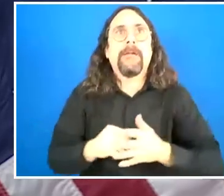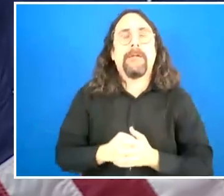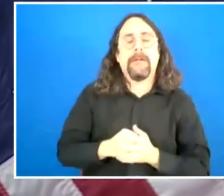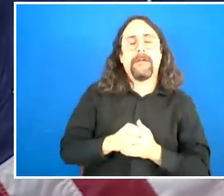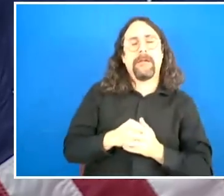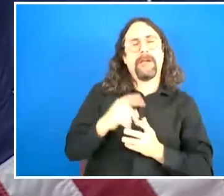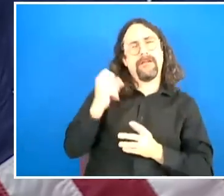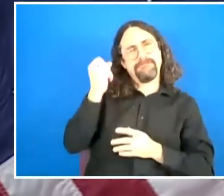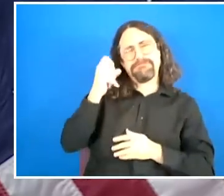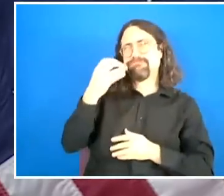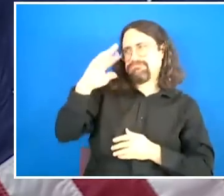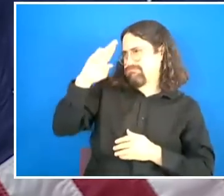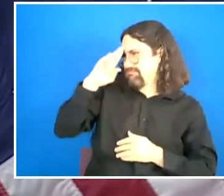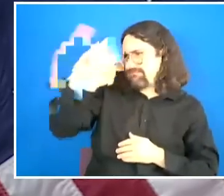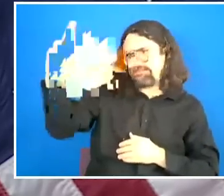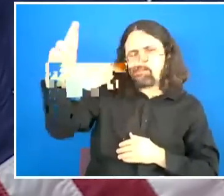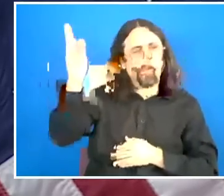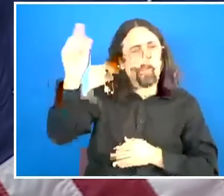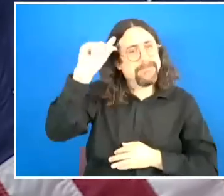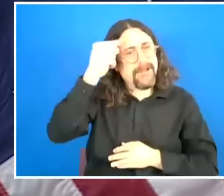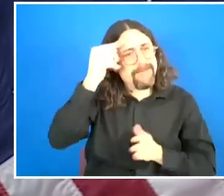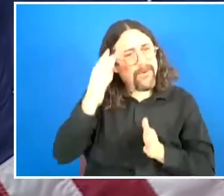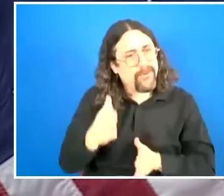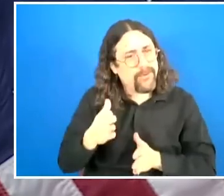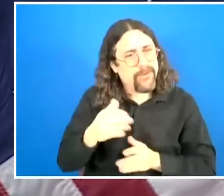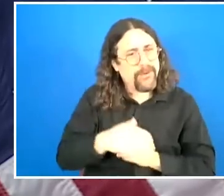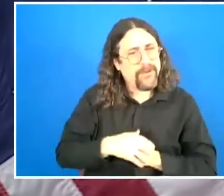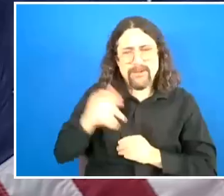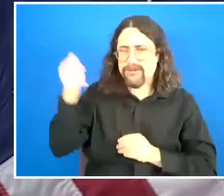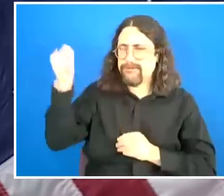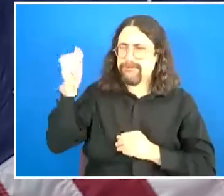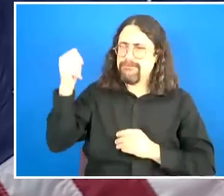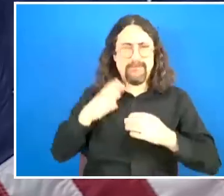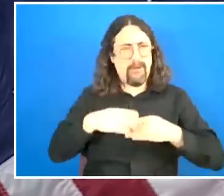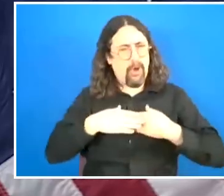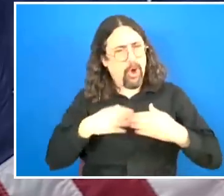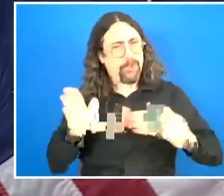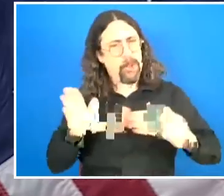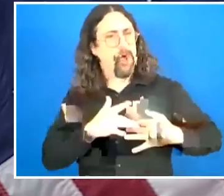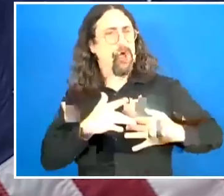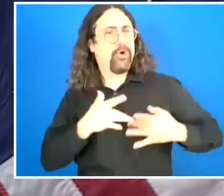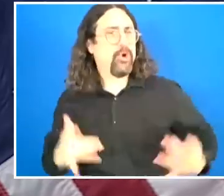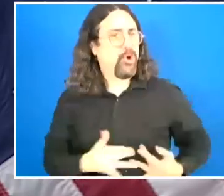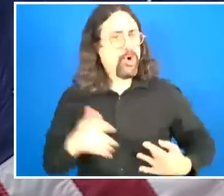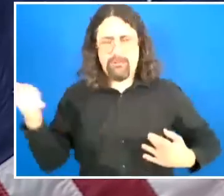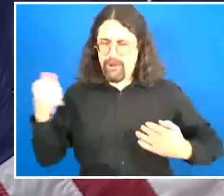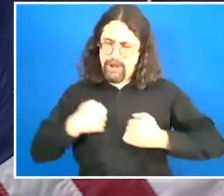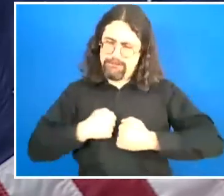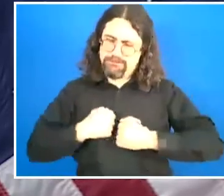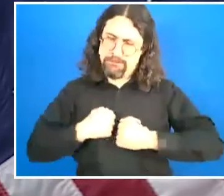THAT THIS VIRUS COMING TO NEW RKYO CITY AND I REMEMBER VIVIDLY YISANGI T S WANOT A MATTER OF IF, BUT WHEN.